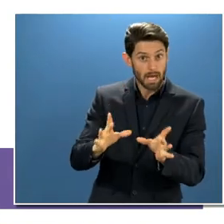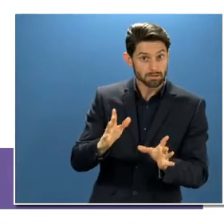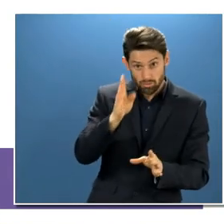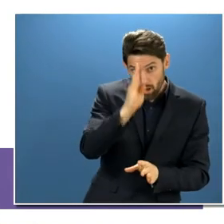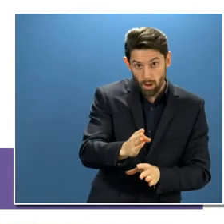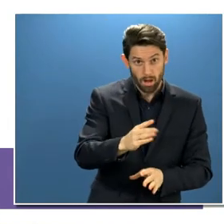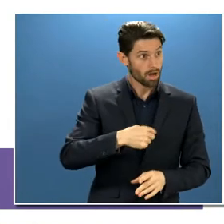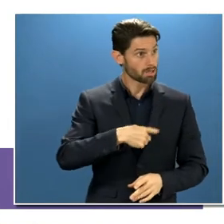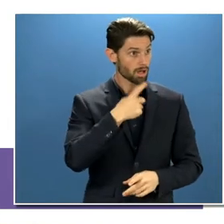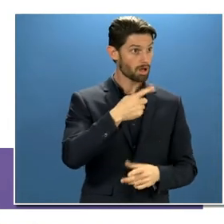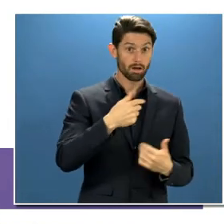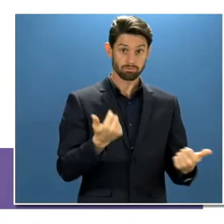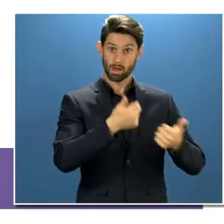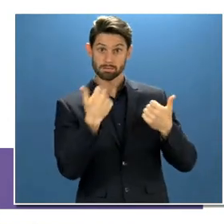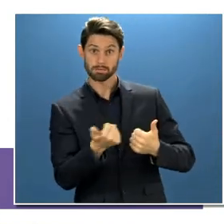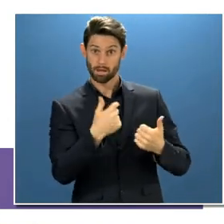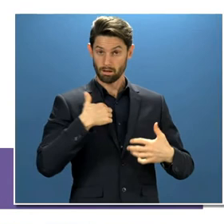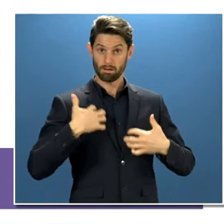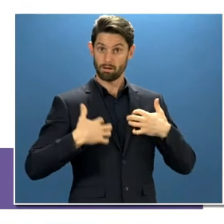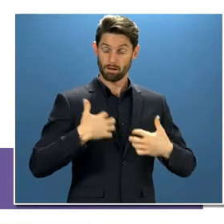All right then. I was really excited.